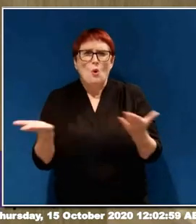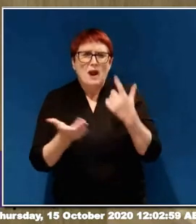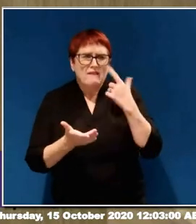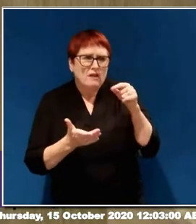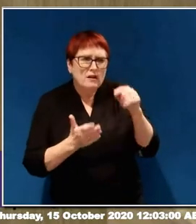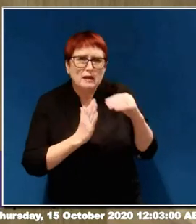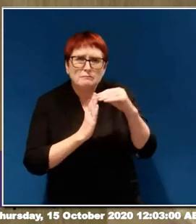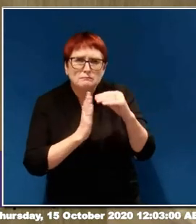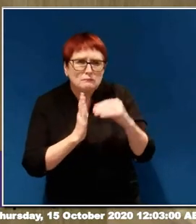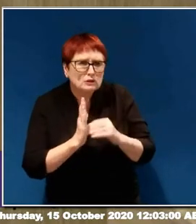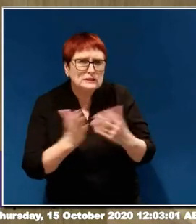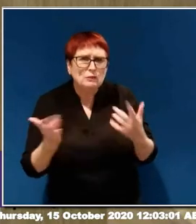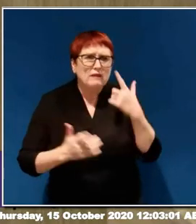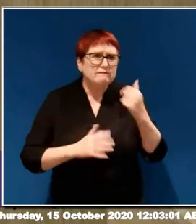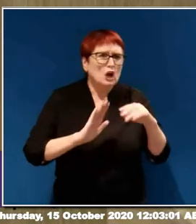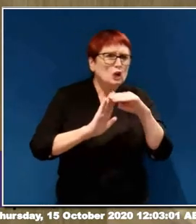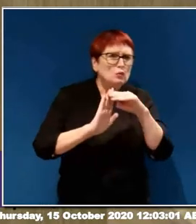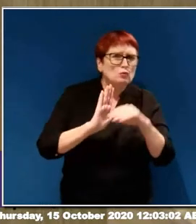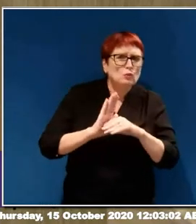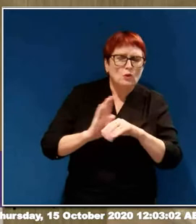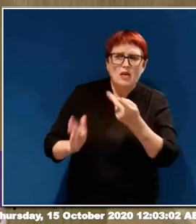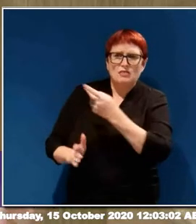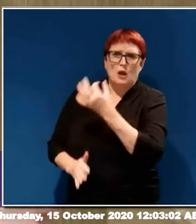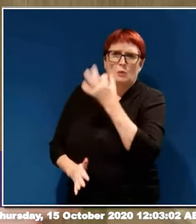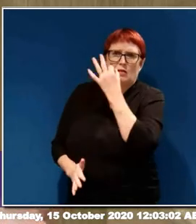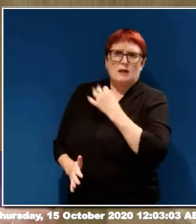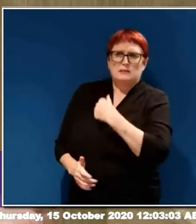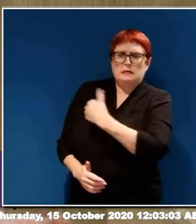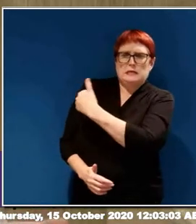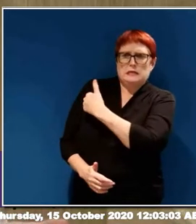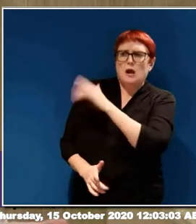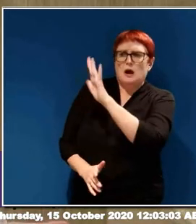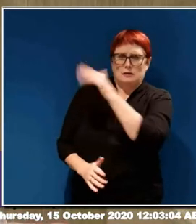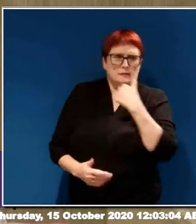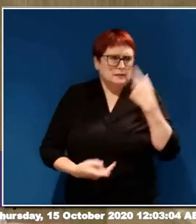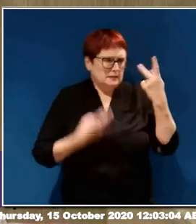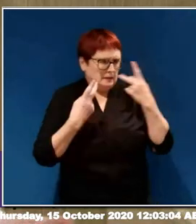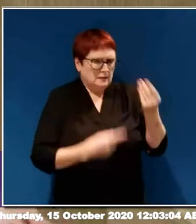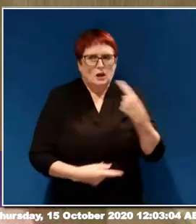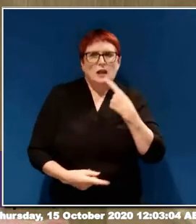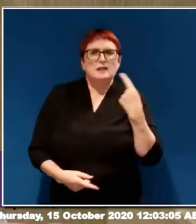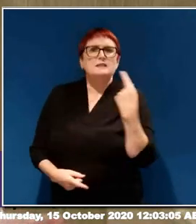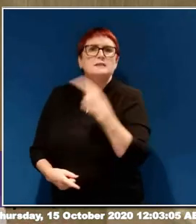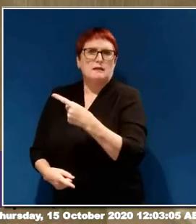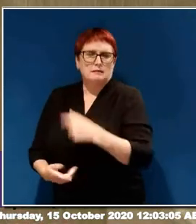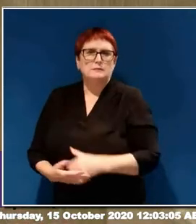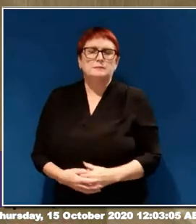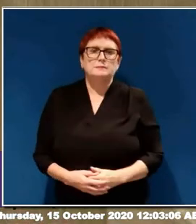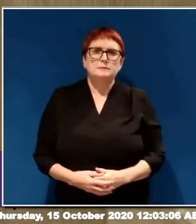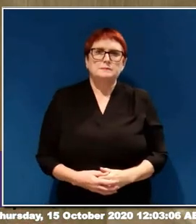some information or a policy or what should they do in certain cases.